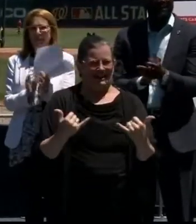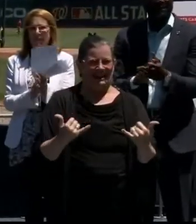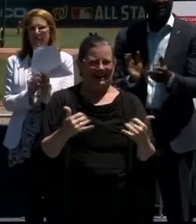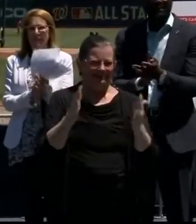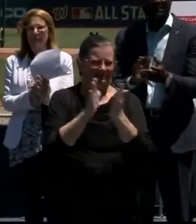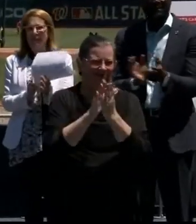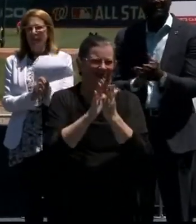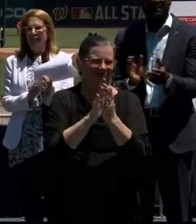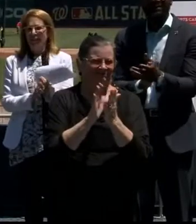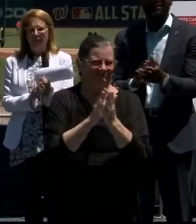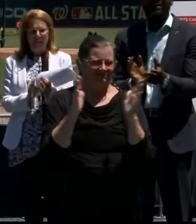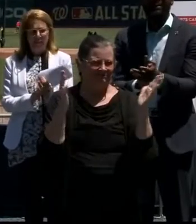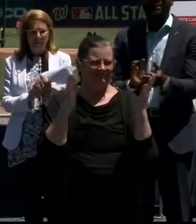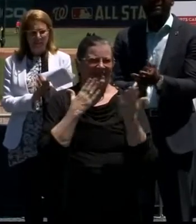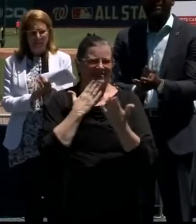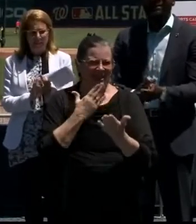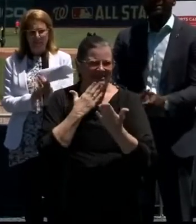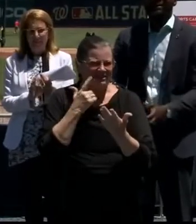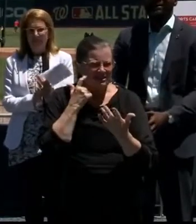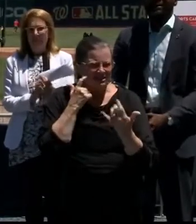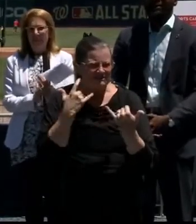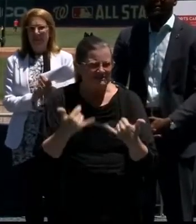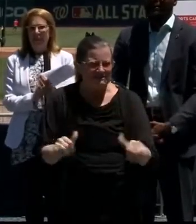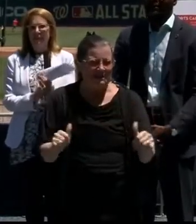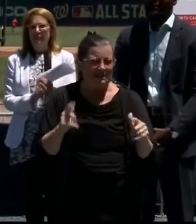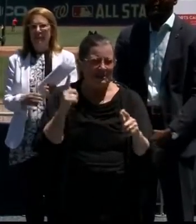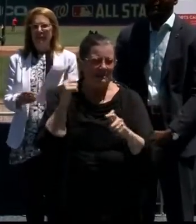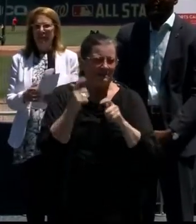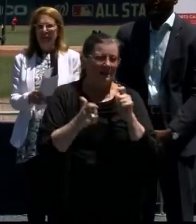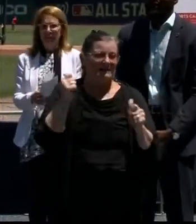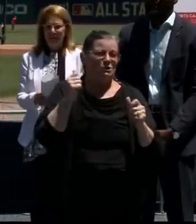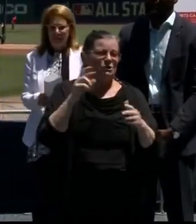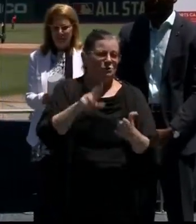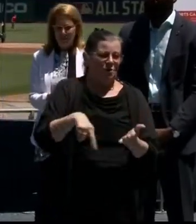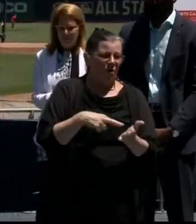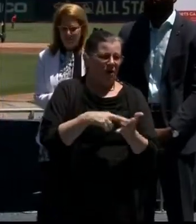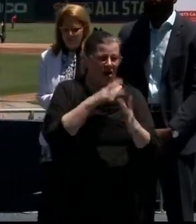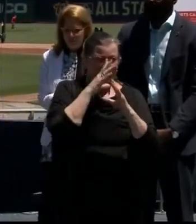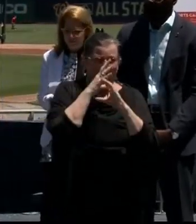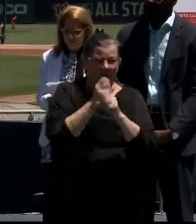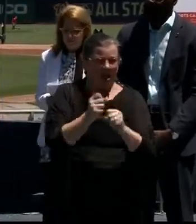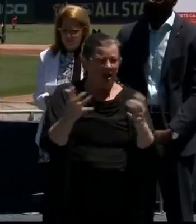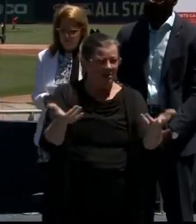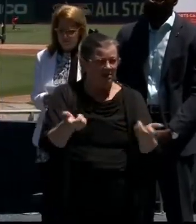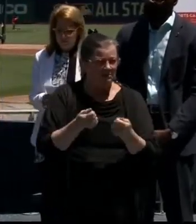WHO JUST PLAYED A HUGE ROLE IN ATTRACTING MAJOR LEAGUE BASEBALL TO D.C., SHOWING MAJOR